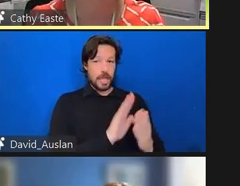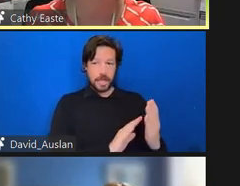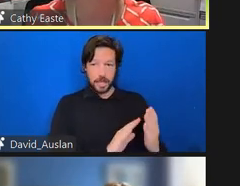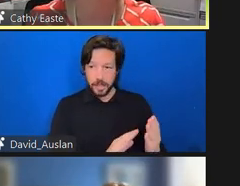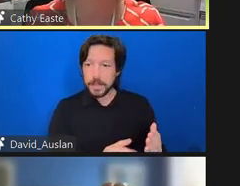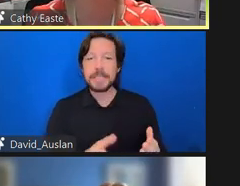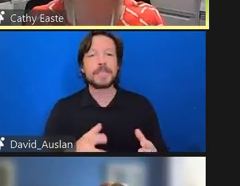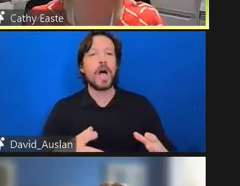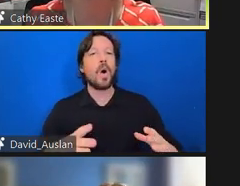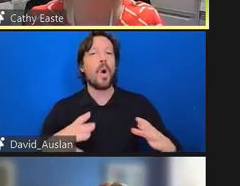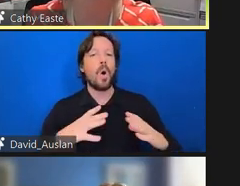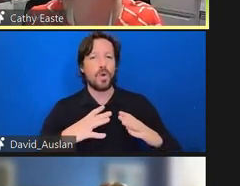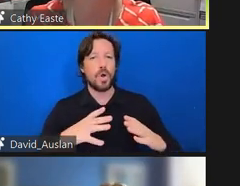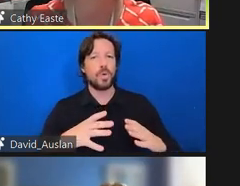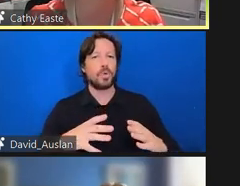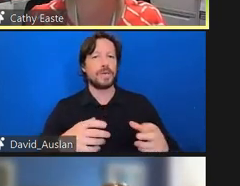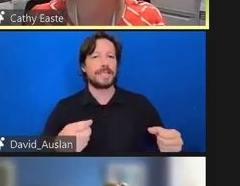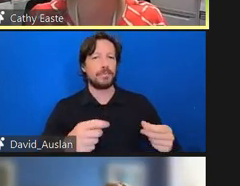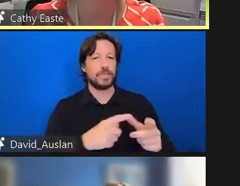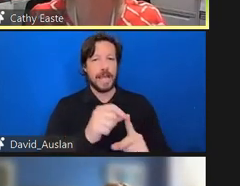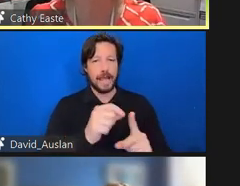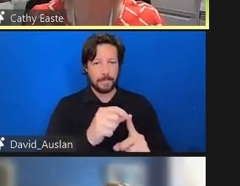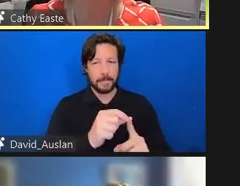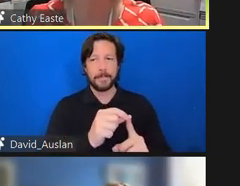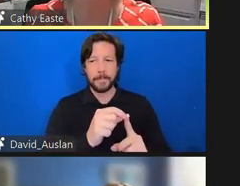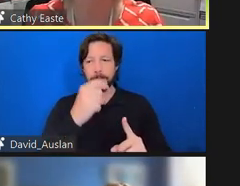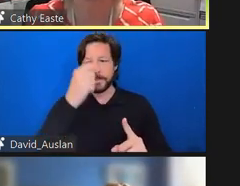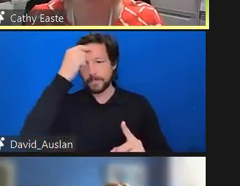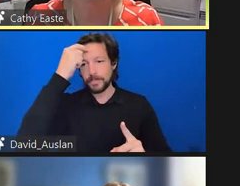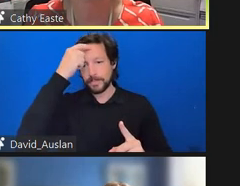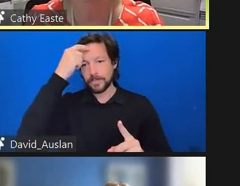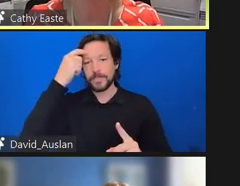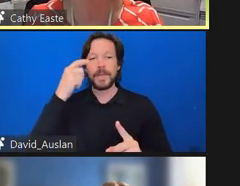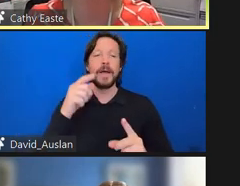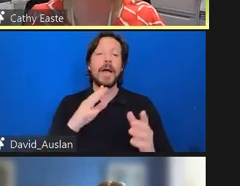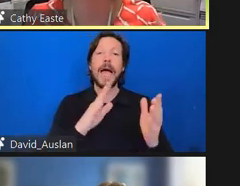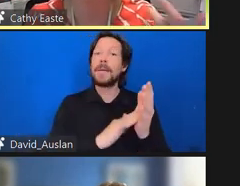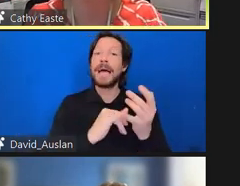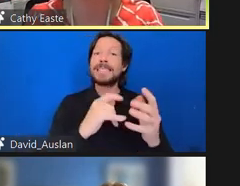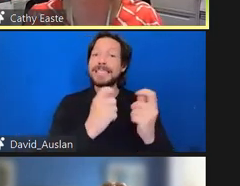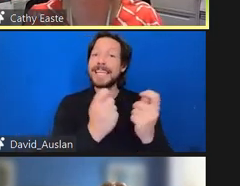auto caption app. That's what I use quite often. For those people who use MS Teams and have looked